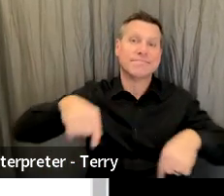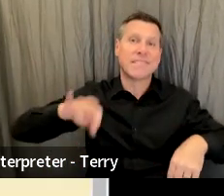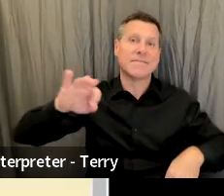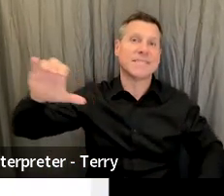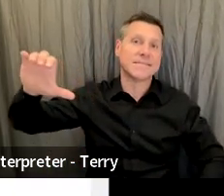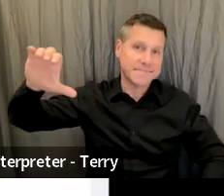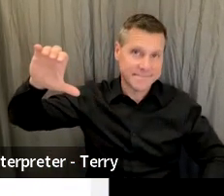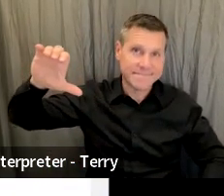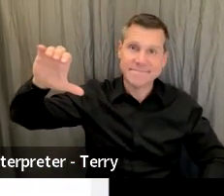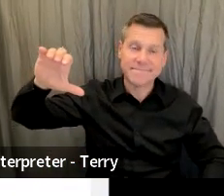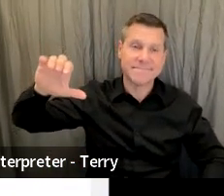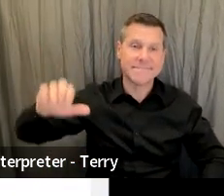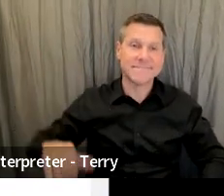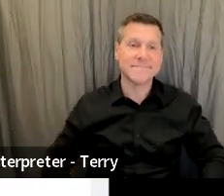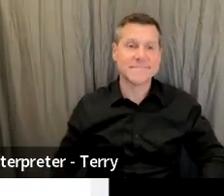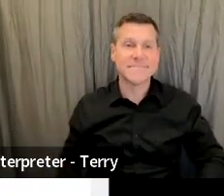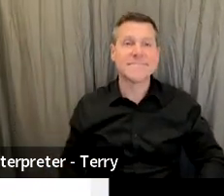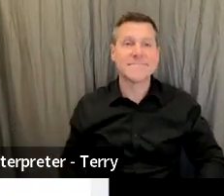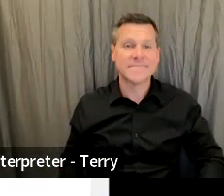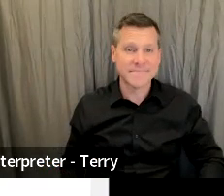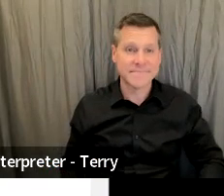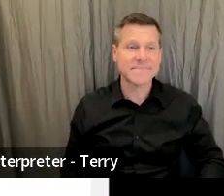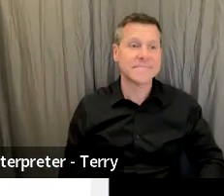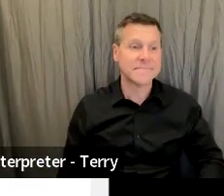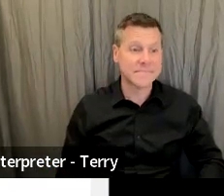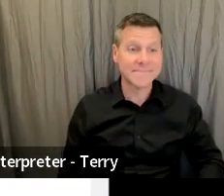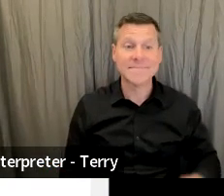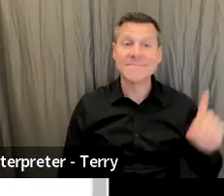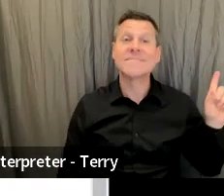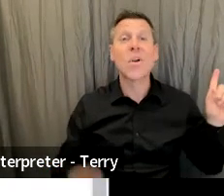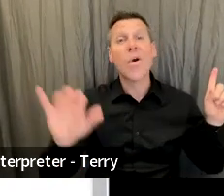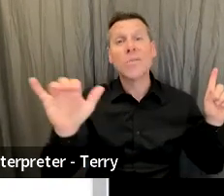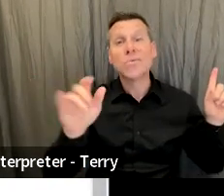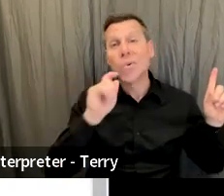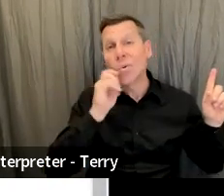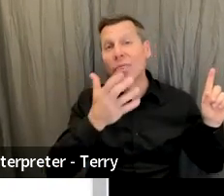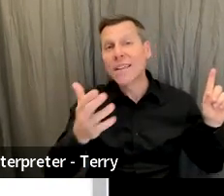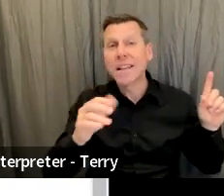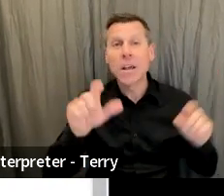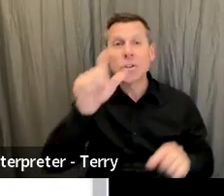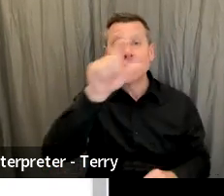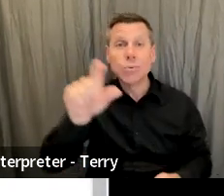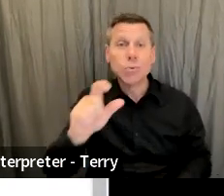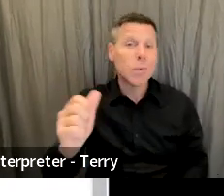and the cool things like zoom backgrounds set in. It also has other cool things like Zoom backgrounds and digital, etc.